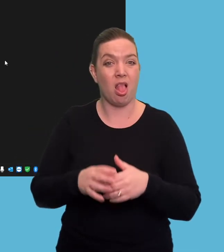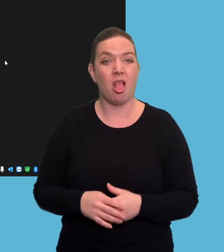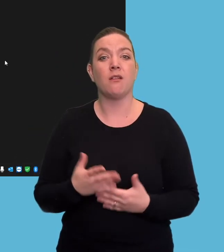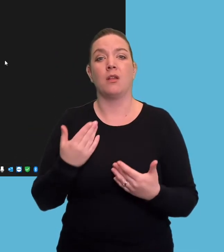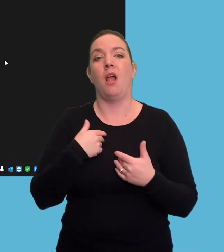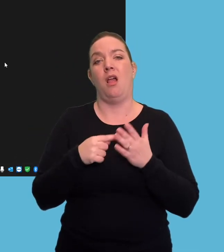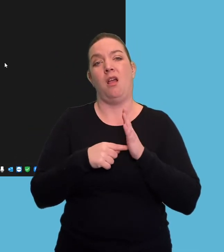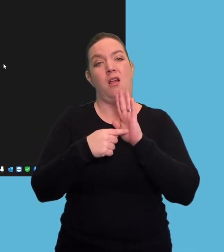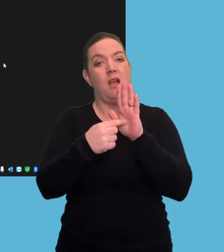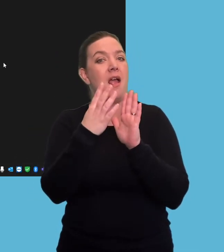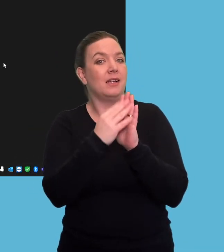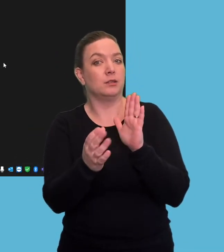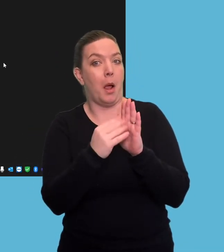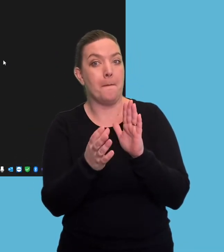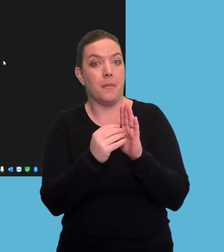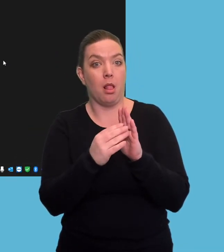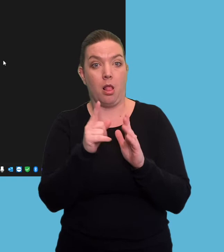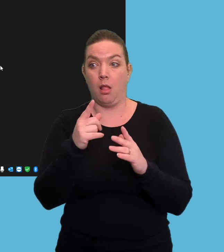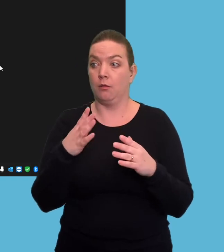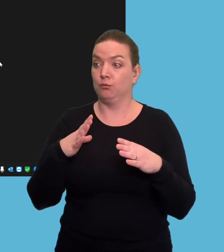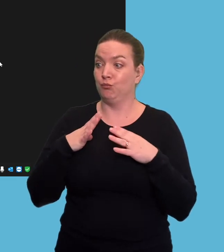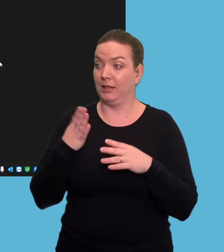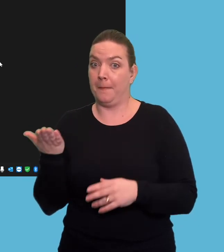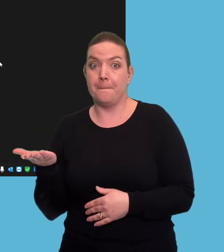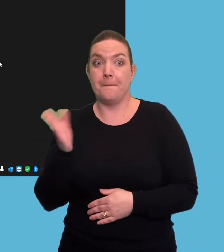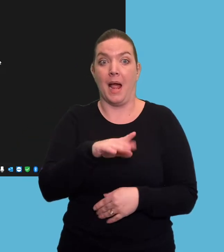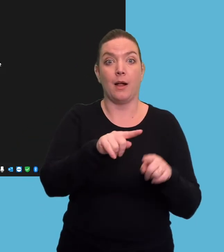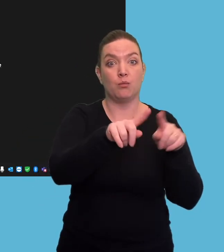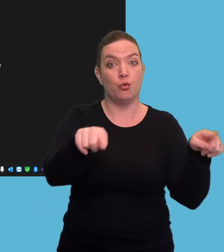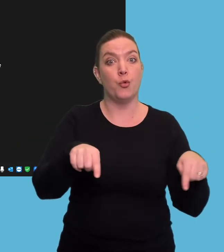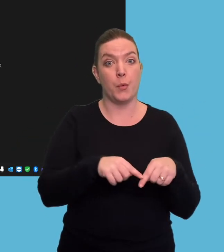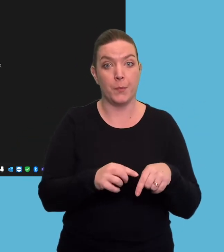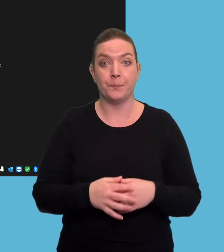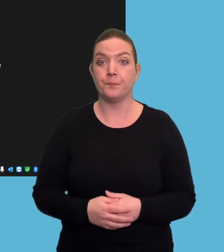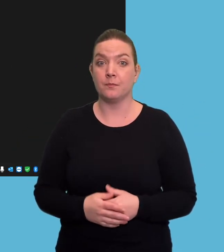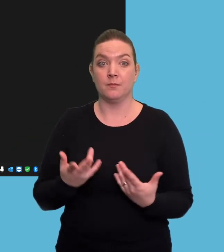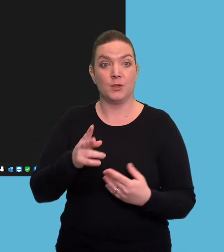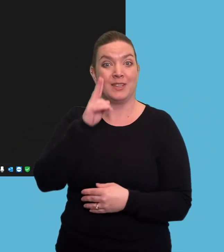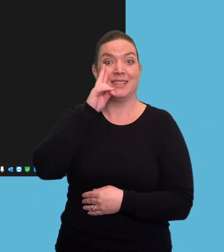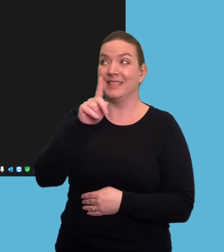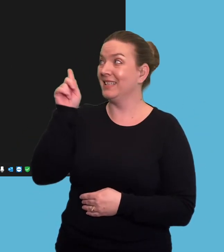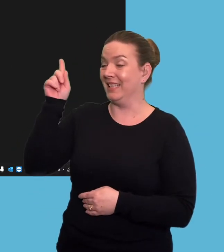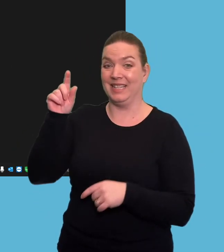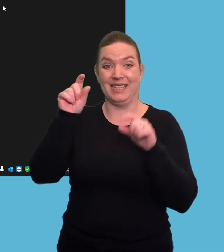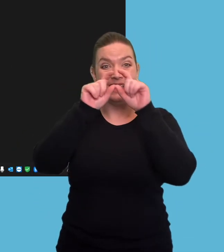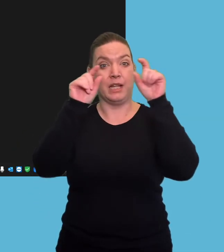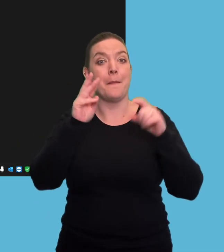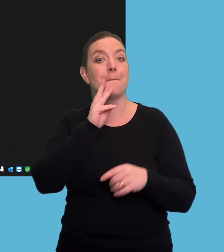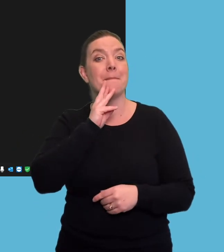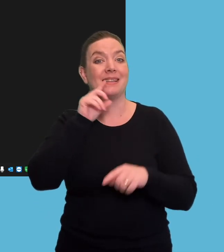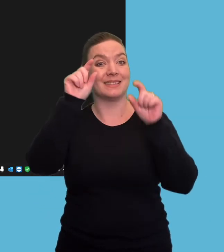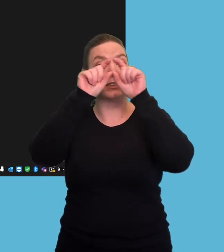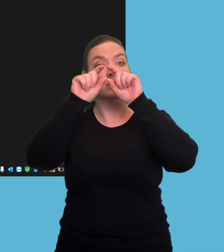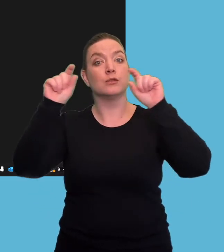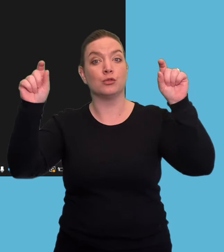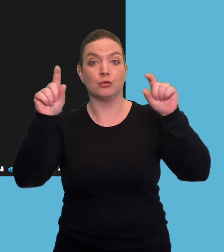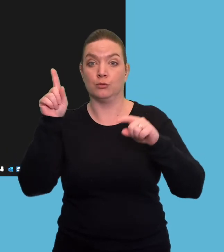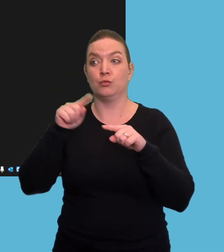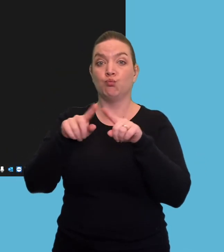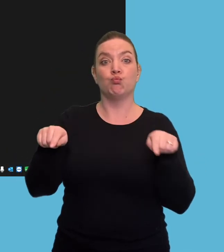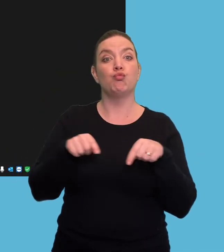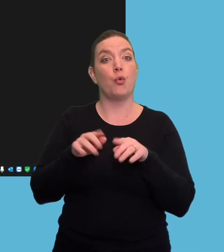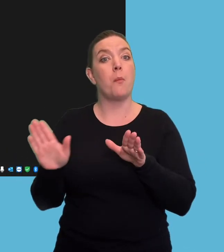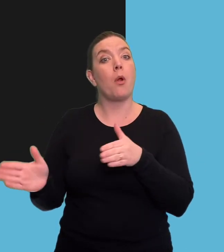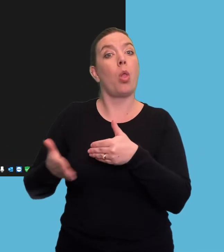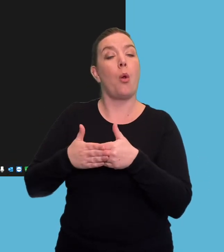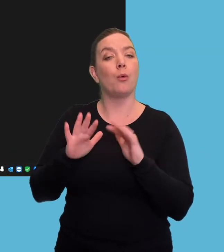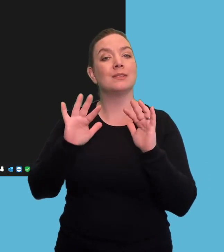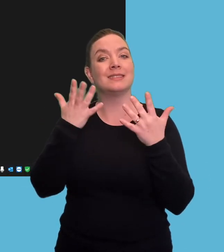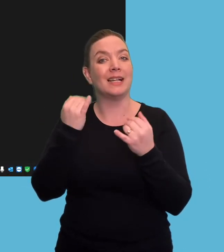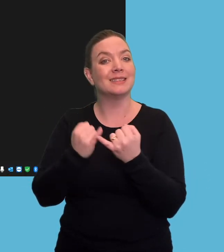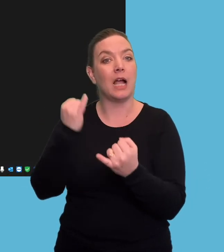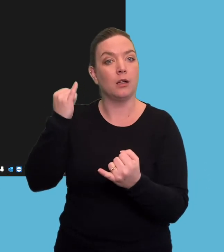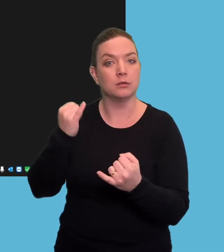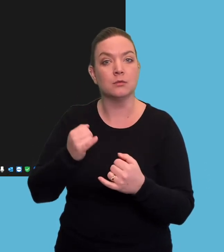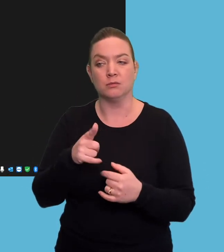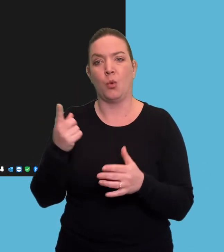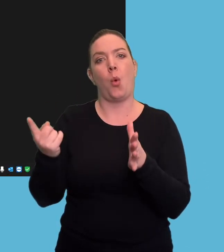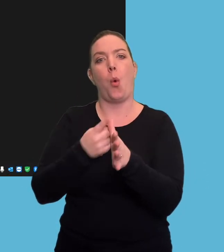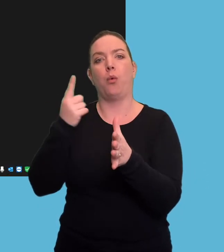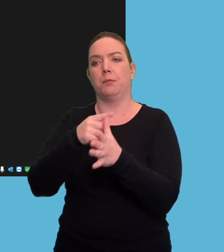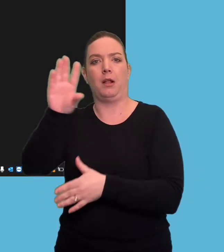So now I'm going to give you an example of what happens when you're returned to the main room.